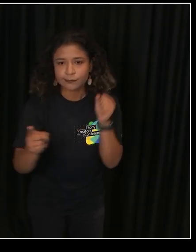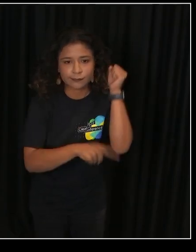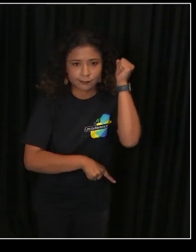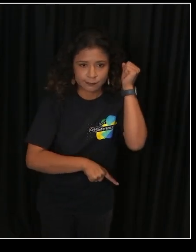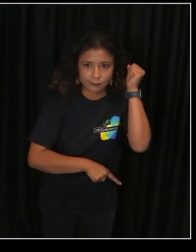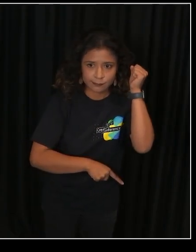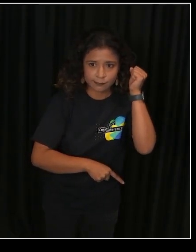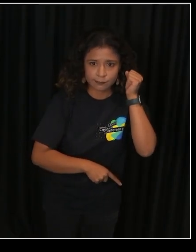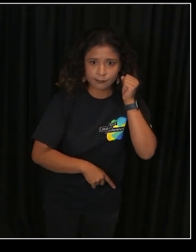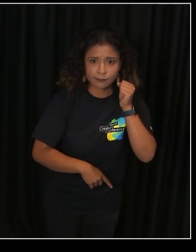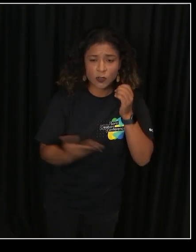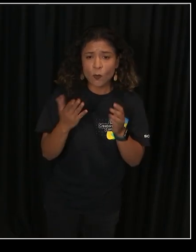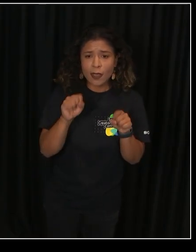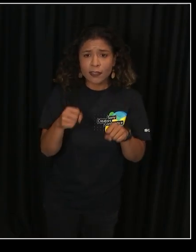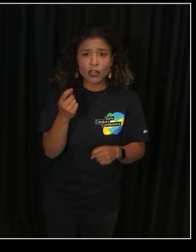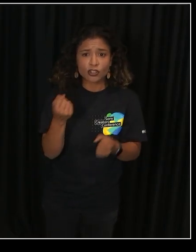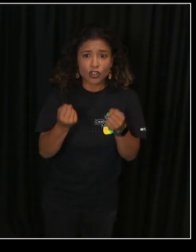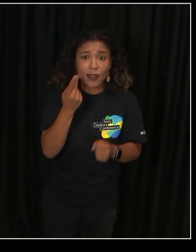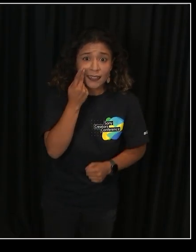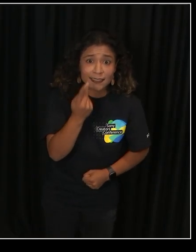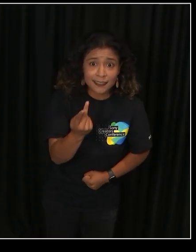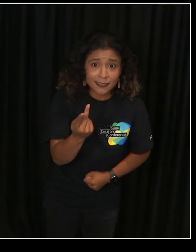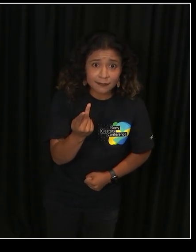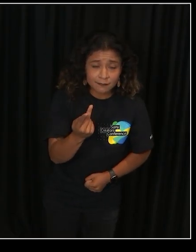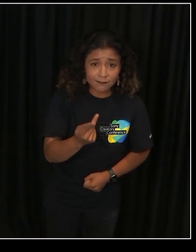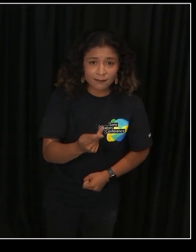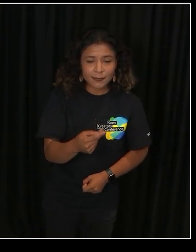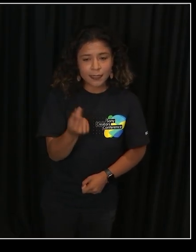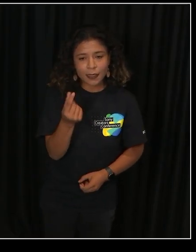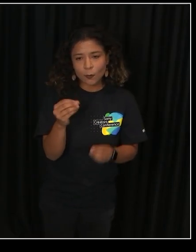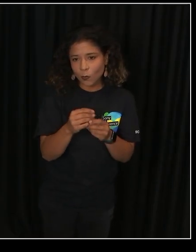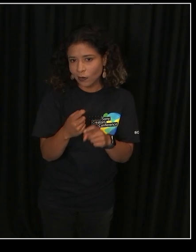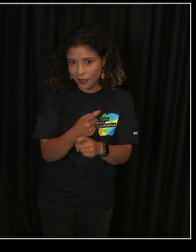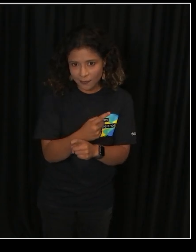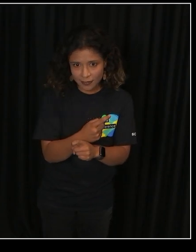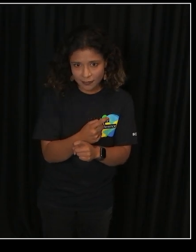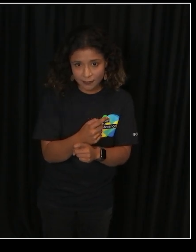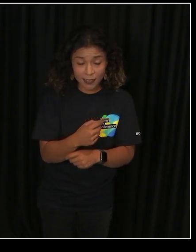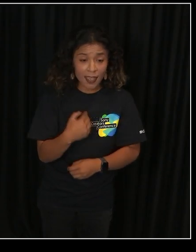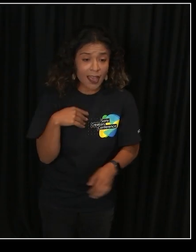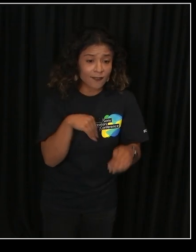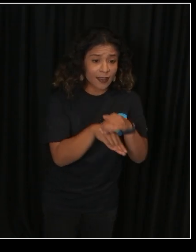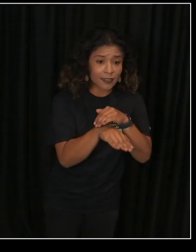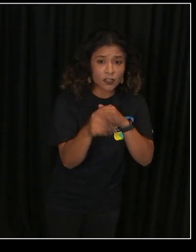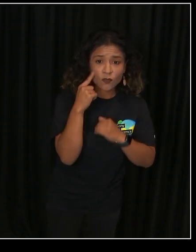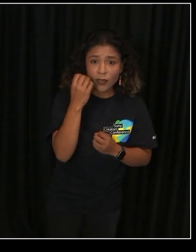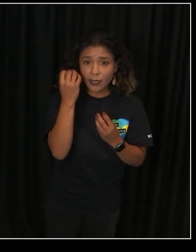Now, what could the car see? That's a little more complicated. It had access to information about its car state,